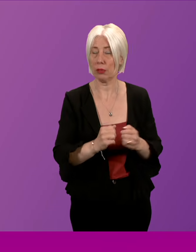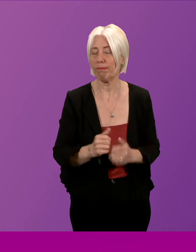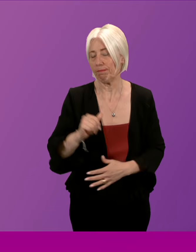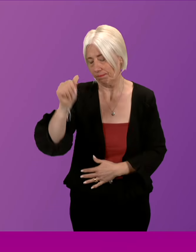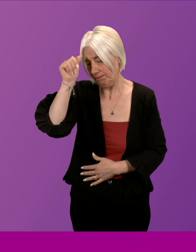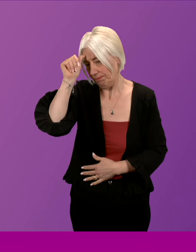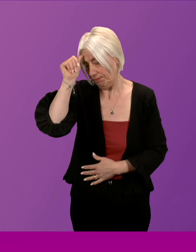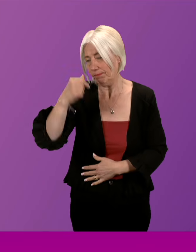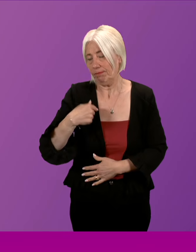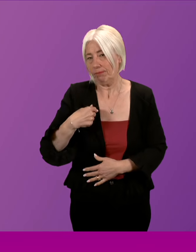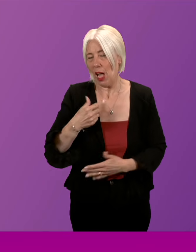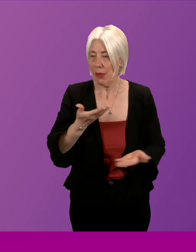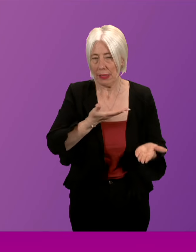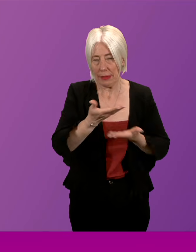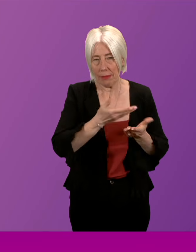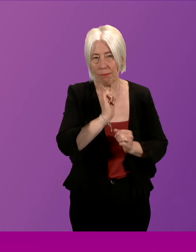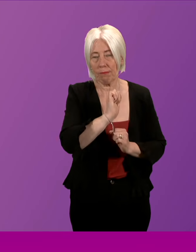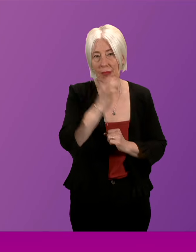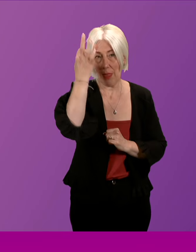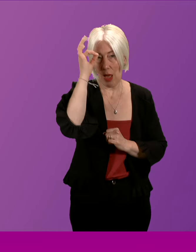From my discussions with Clackmannanshire Council, I am acutely conscious that it is